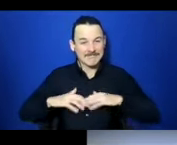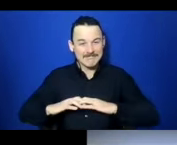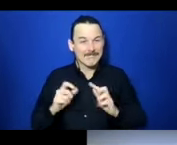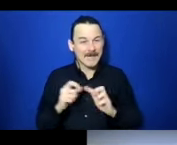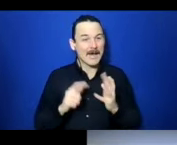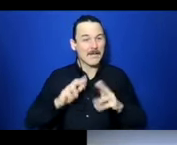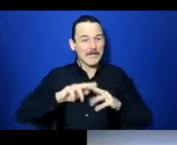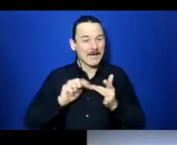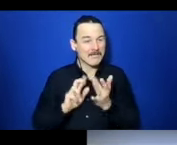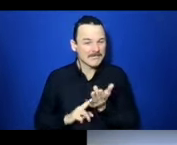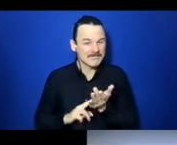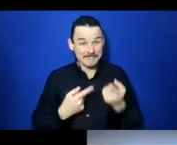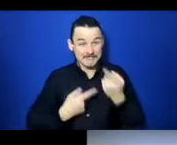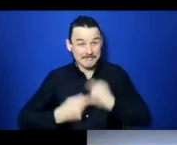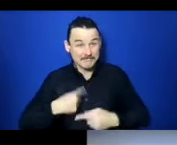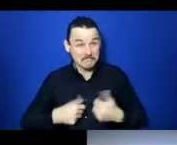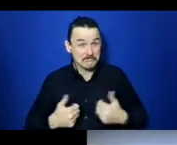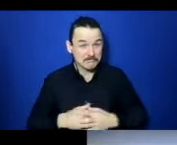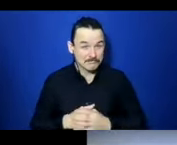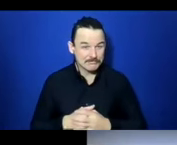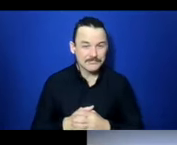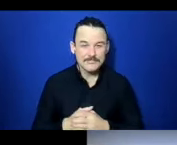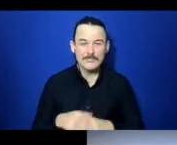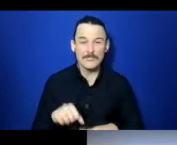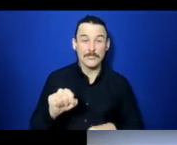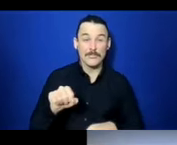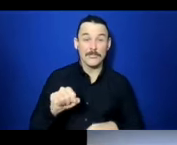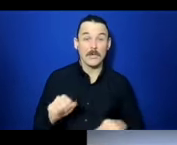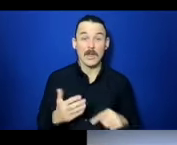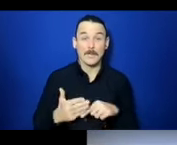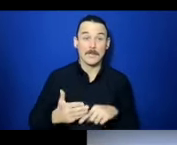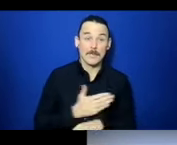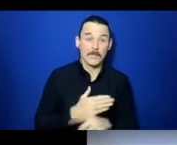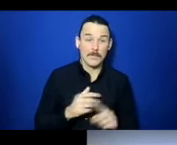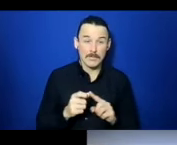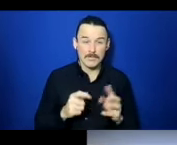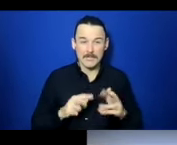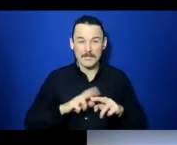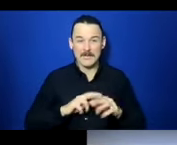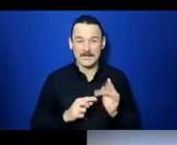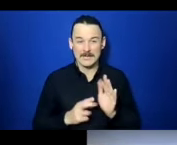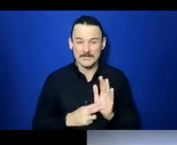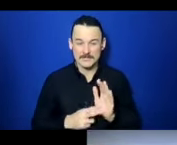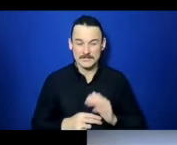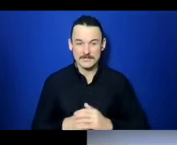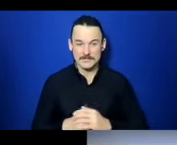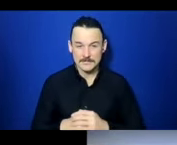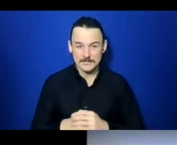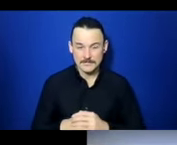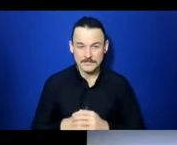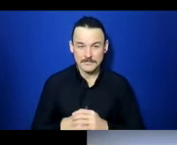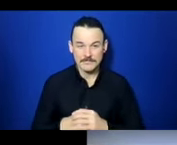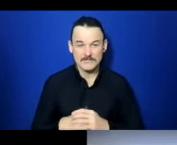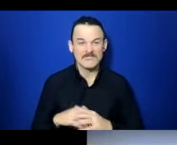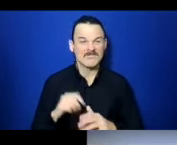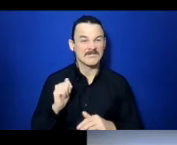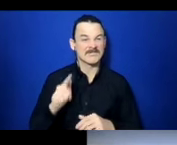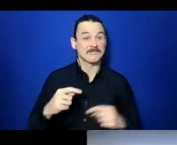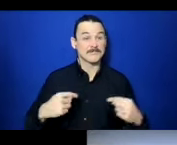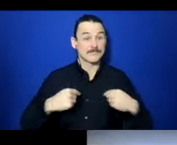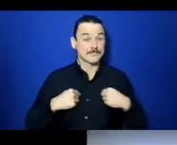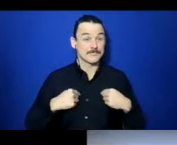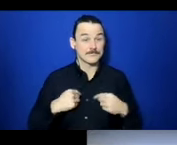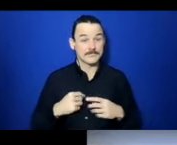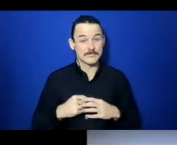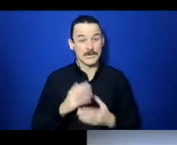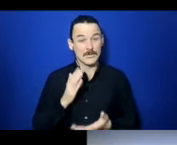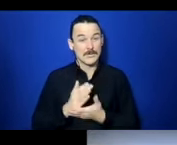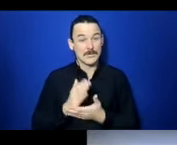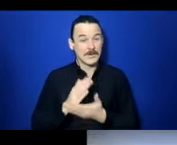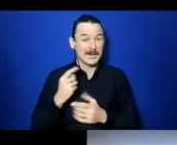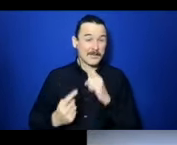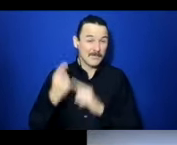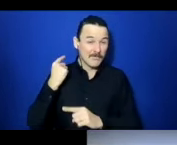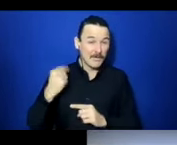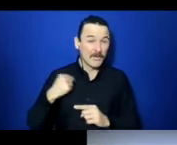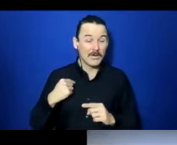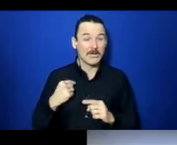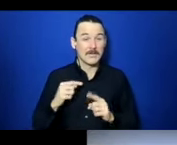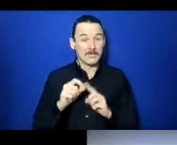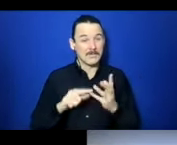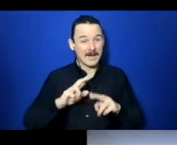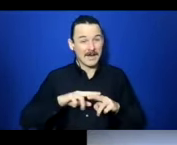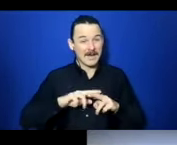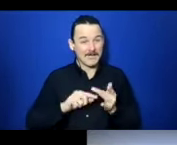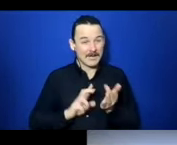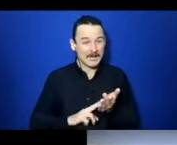[Adriana Mallozzi] So before Puffin, you know I could only have full access to all of my technologies